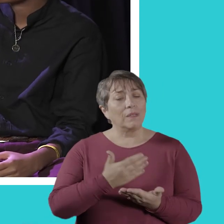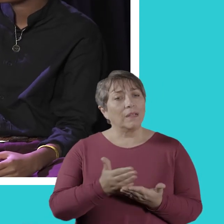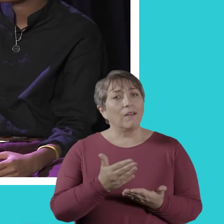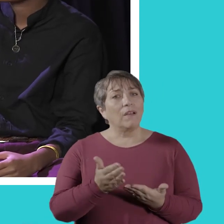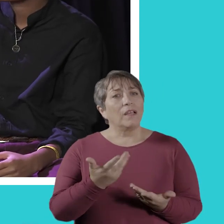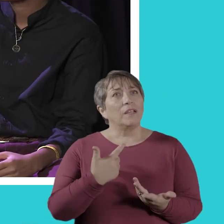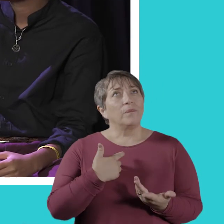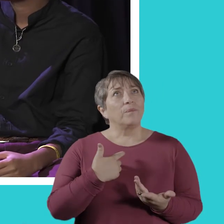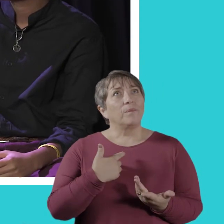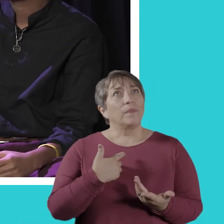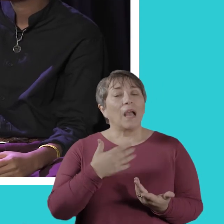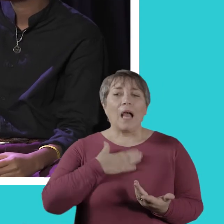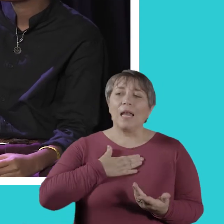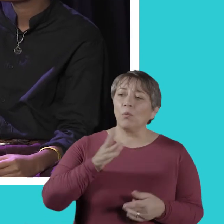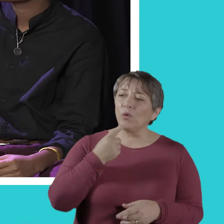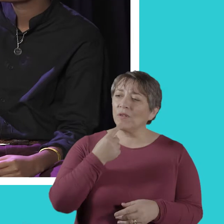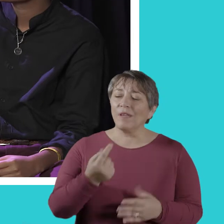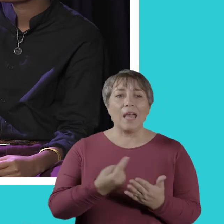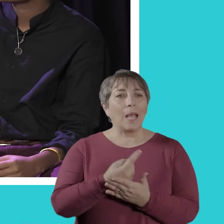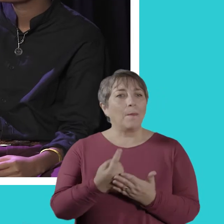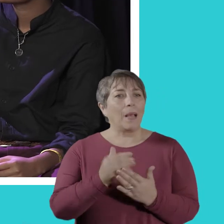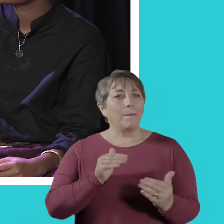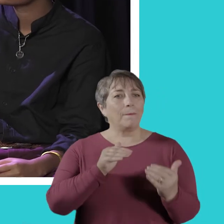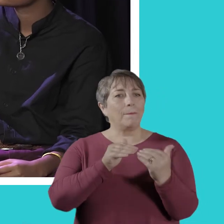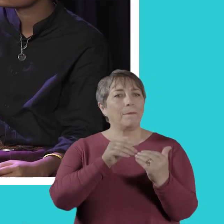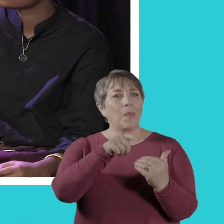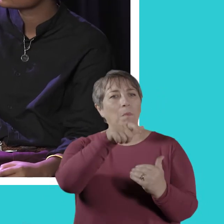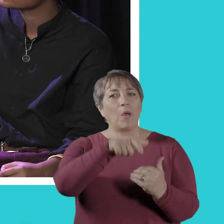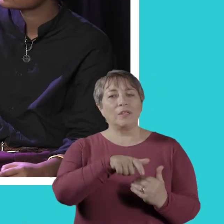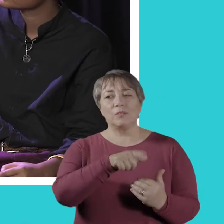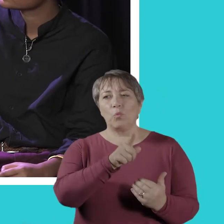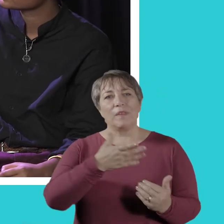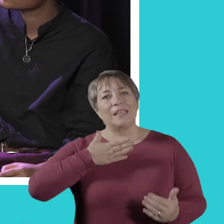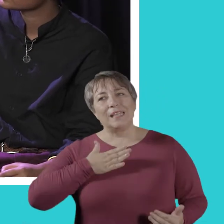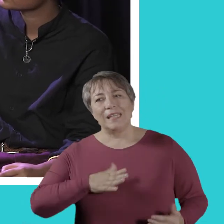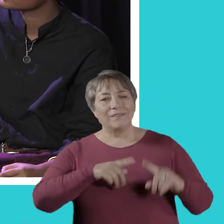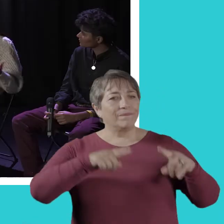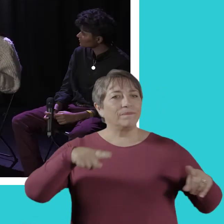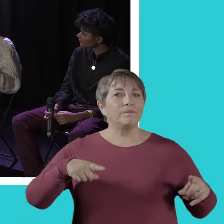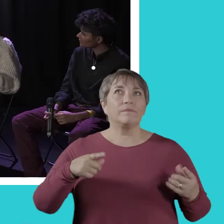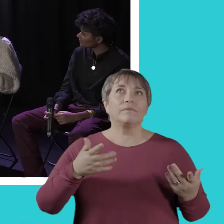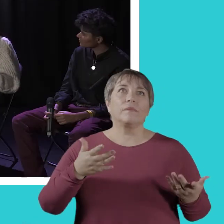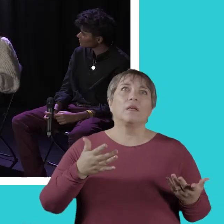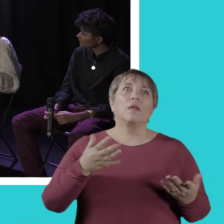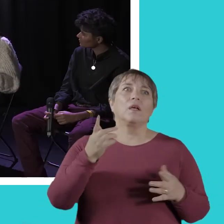people where they are and understanding that people have different needs. I think you know one of the things again I'll use race as an example and I think we're always using race